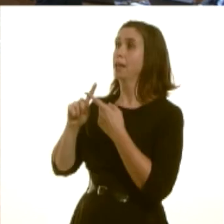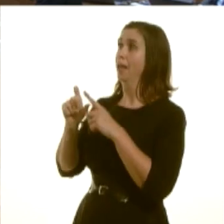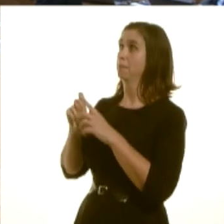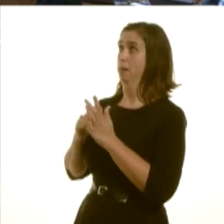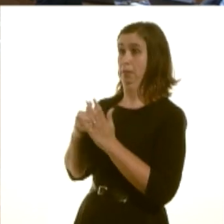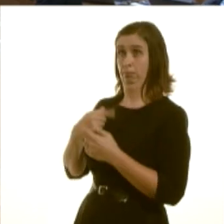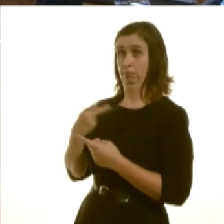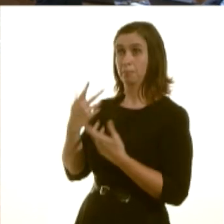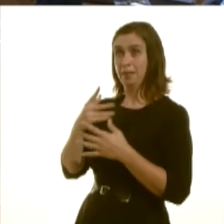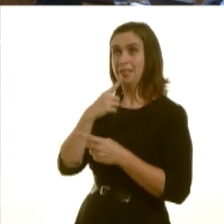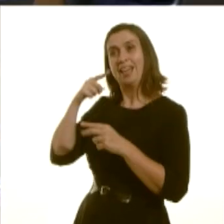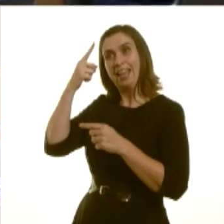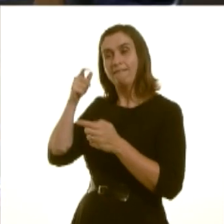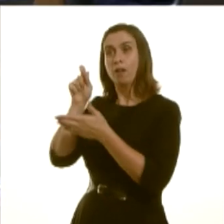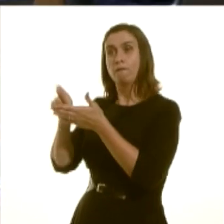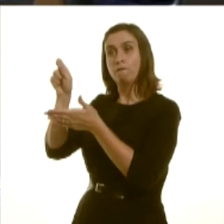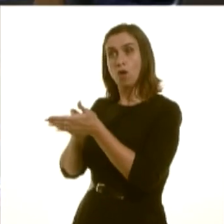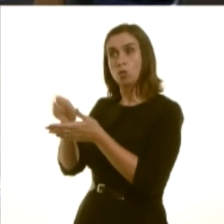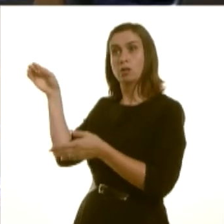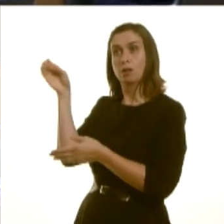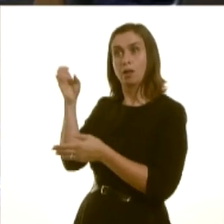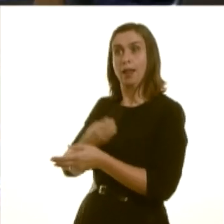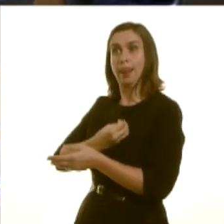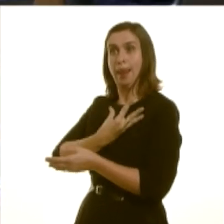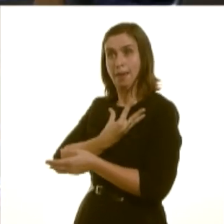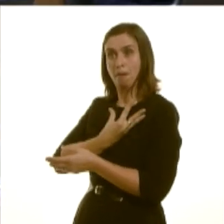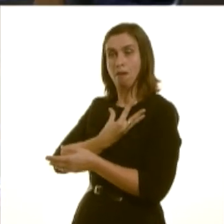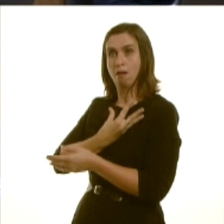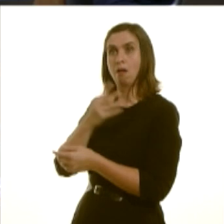an incoming Labour government will address the issue of fair funding for Wales. We have